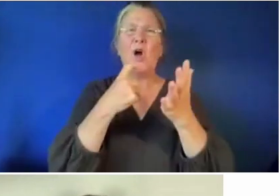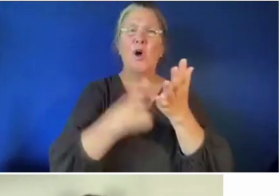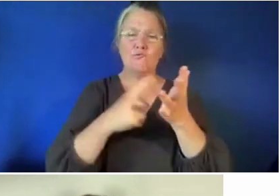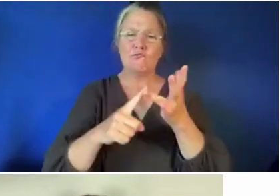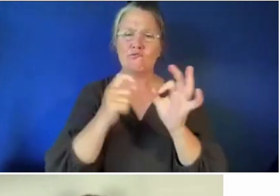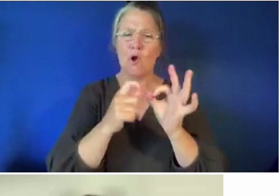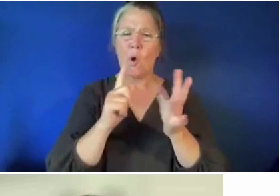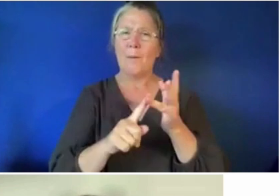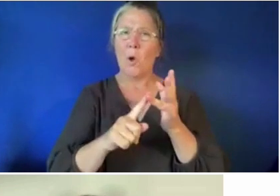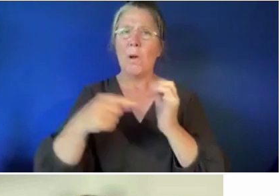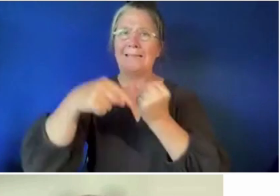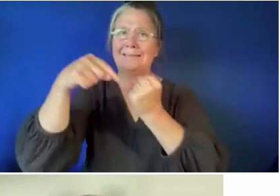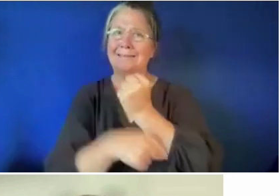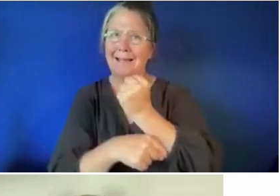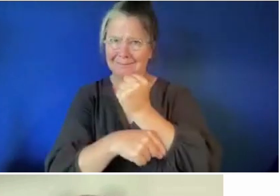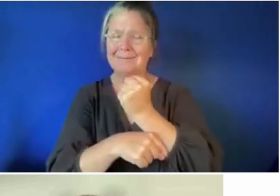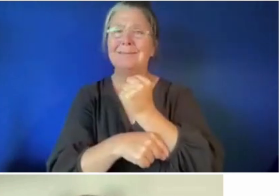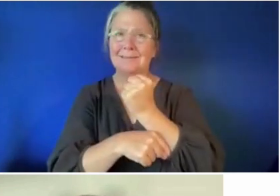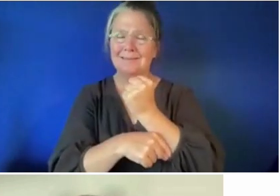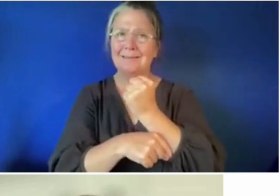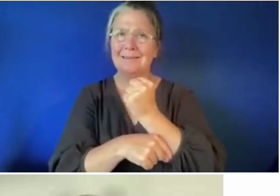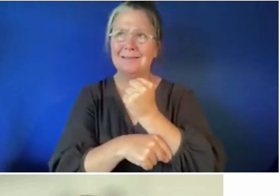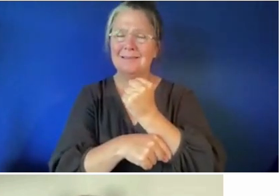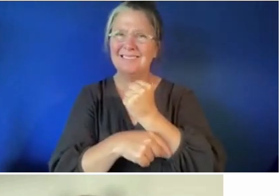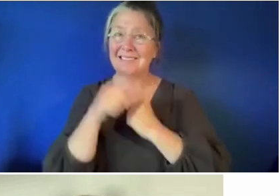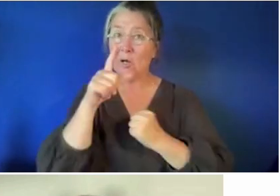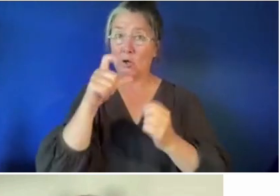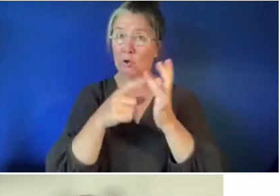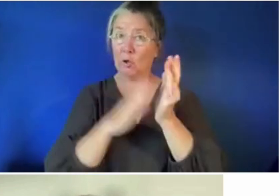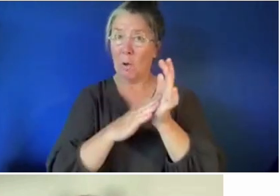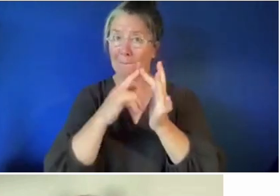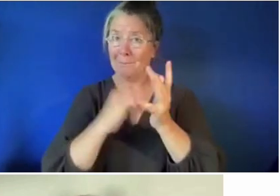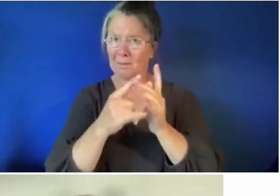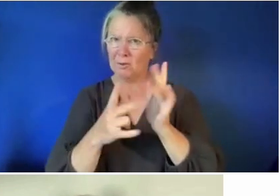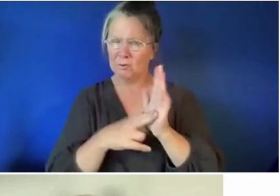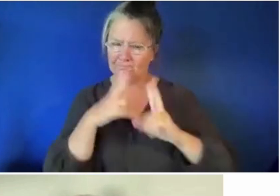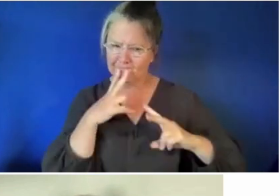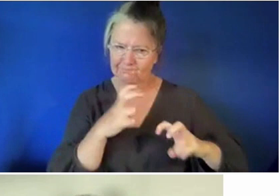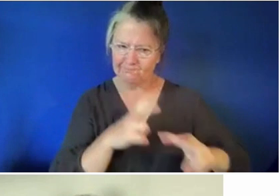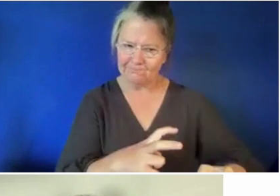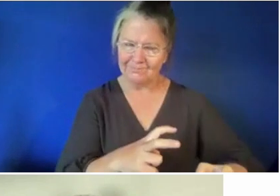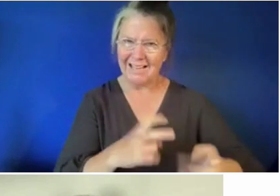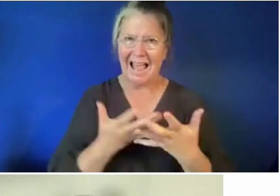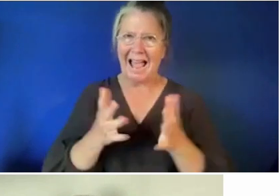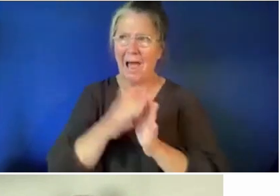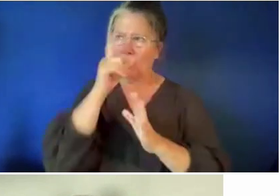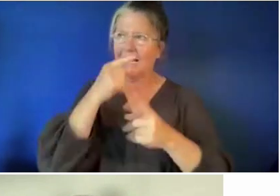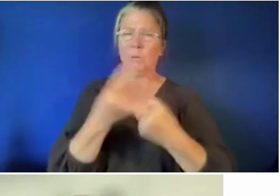that APS provides frank and fearless advice without fear of repercussions? So Subho?